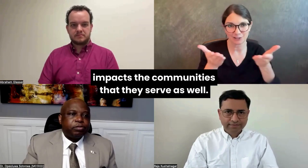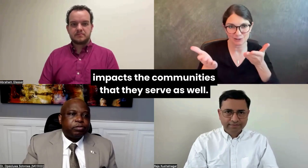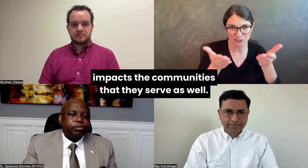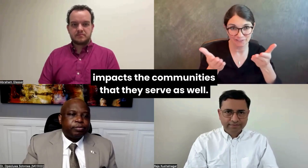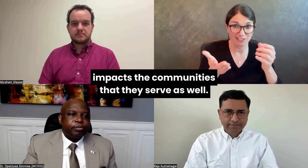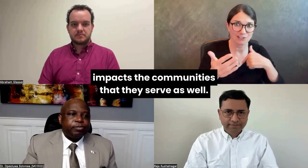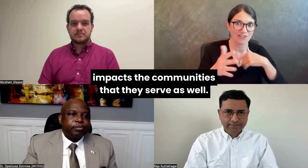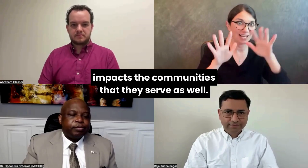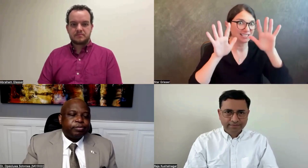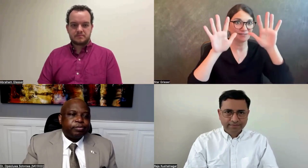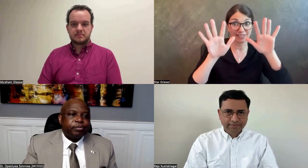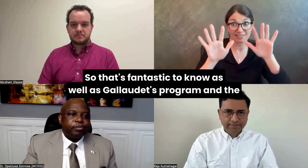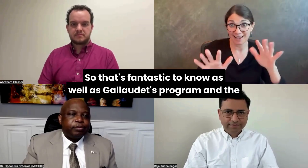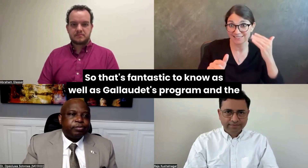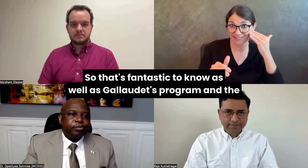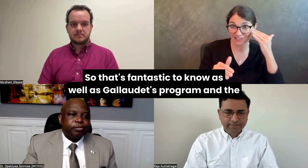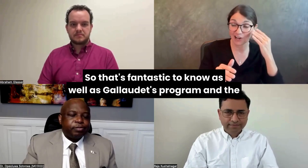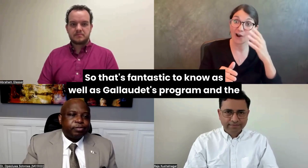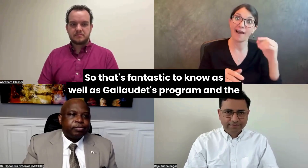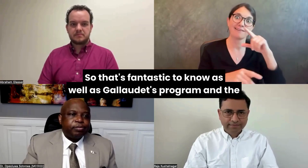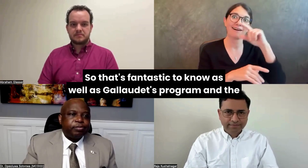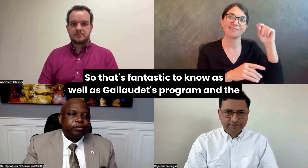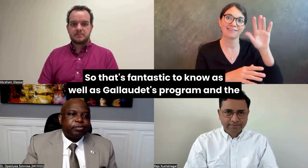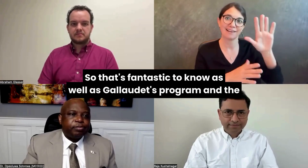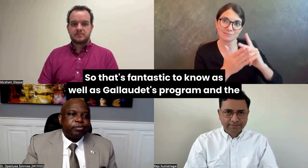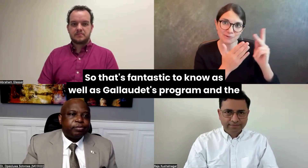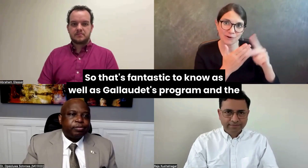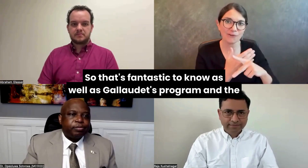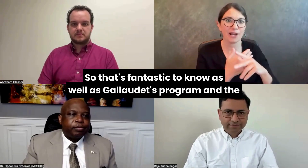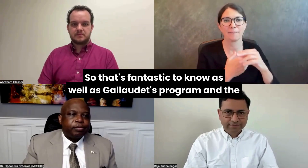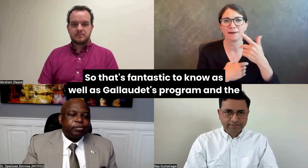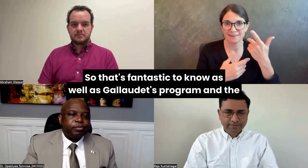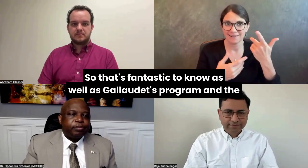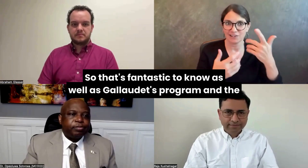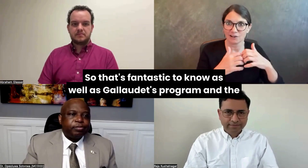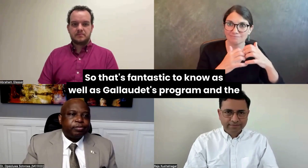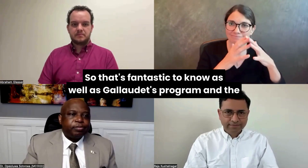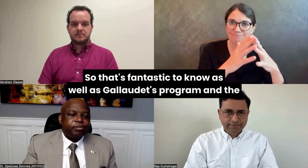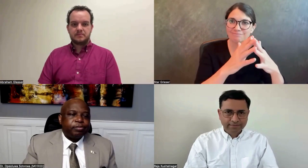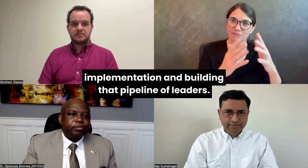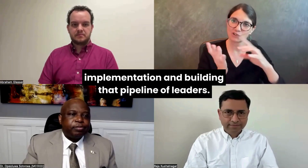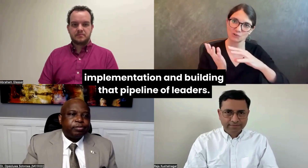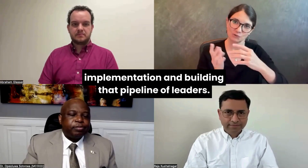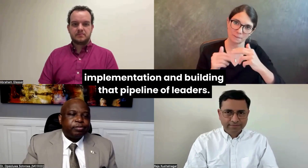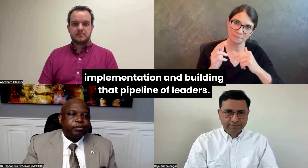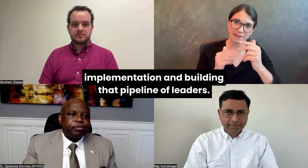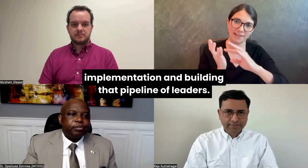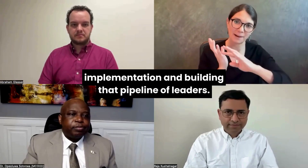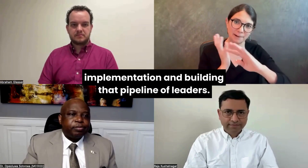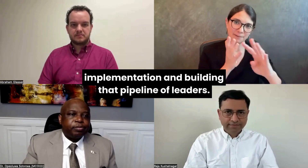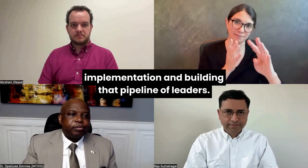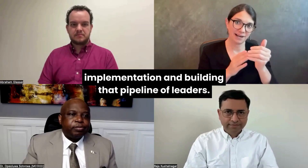So that's fantastic to know as well as Gallaudet's program and the implementation and building that pipeline of leaders.